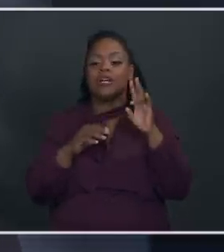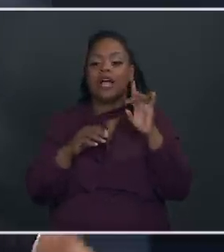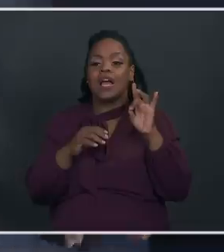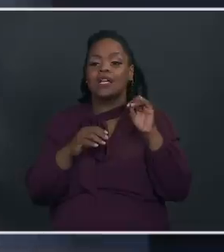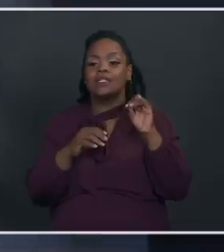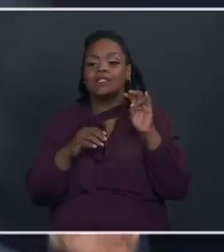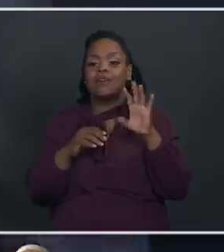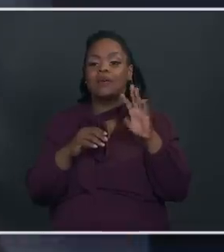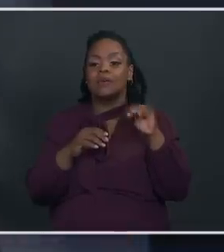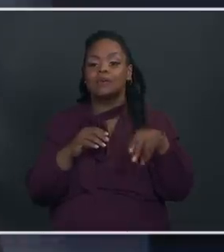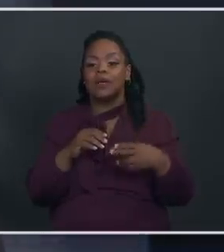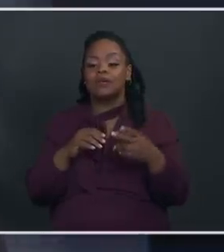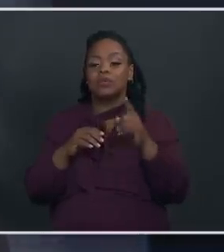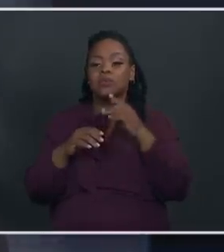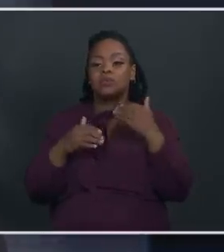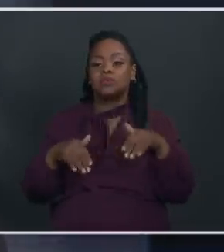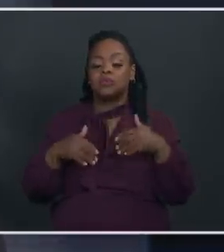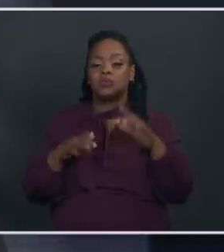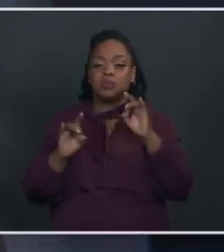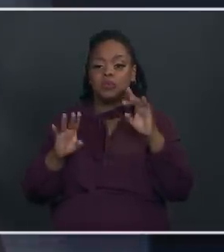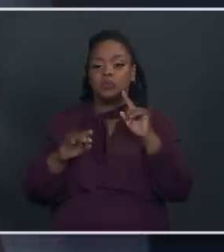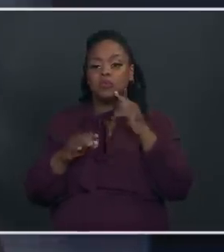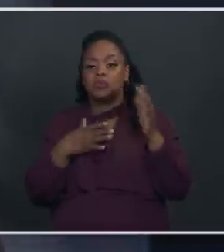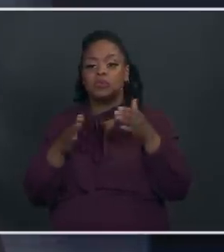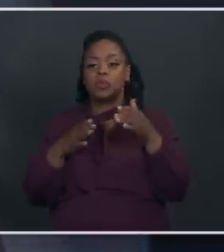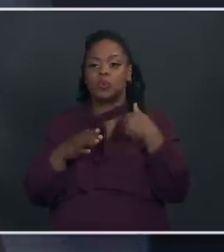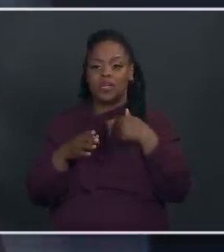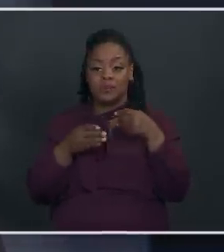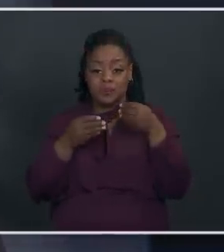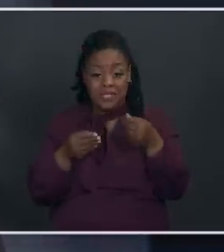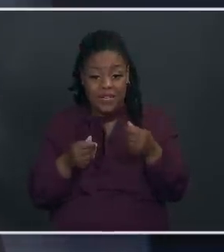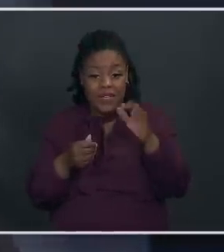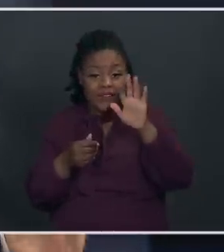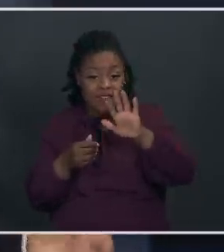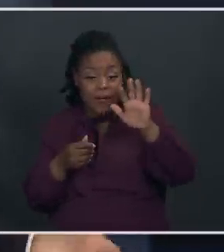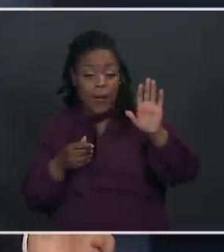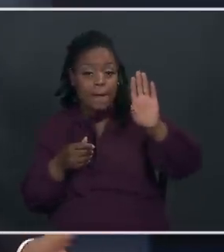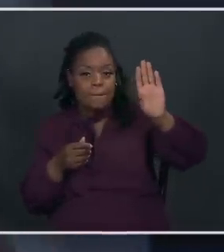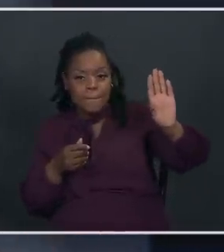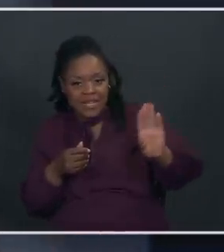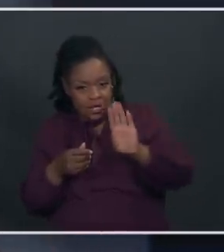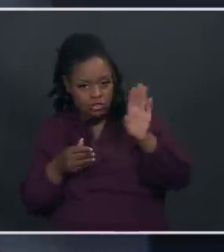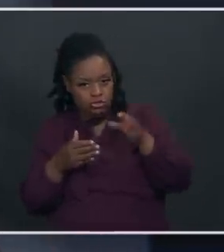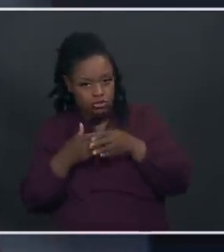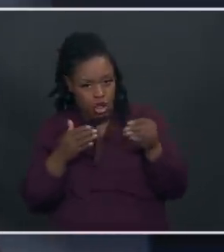Last year we had one storm -- $55 billion. So we're spending the money, folks.